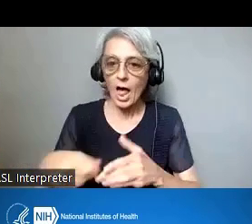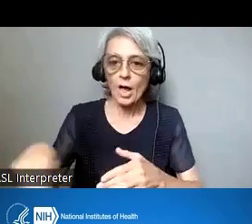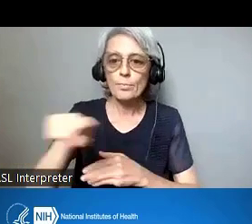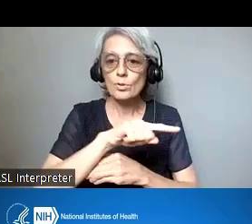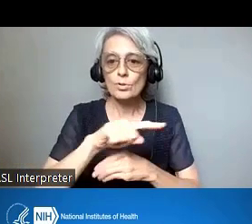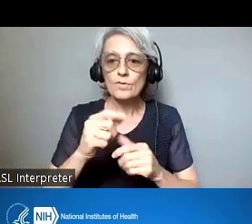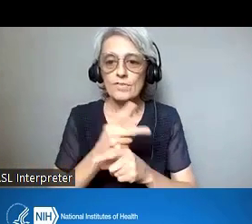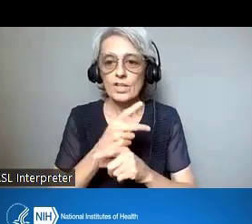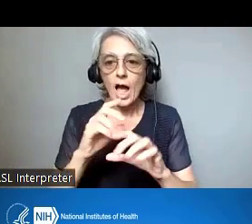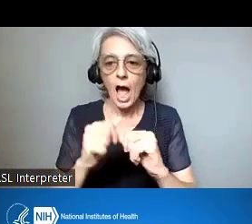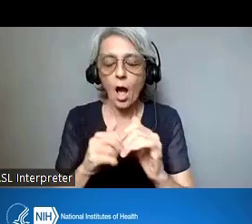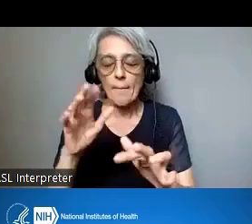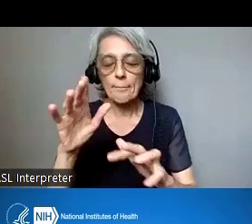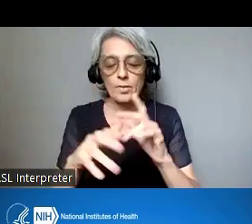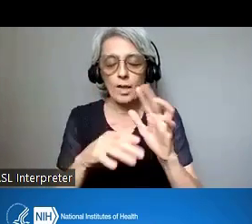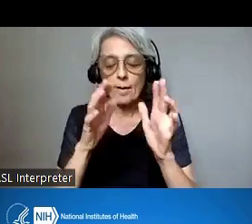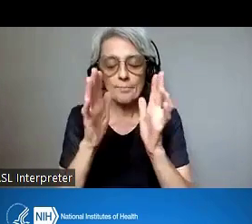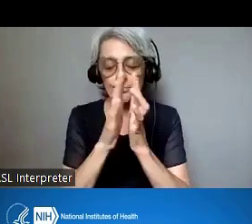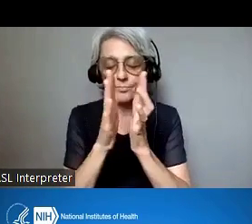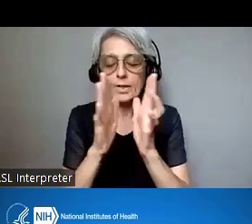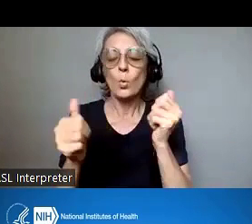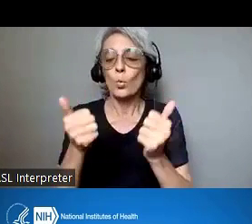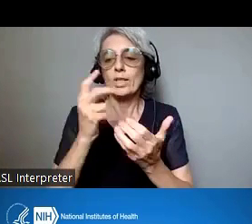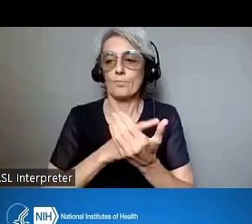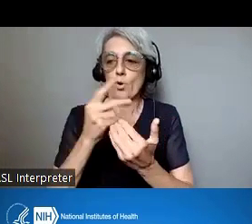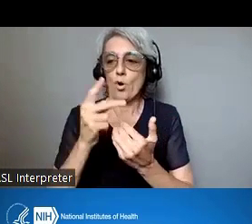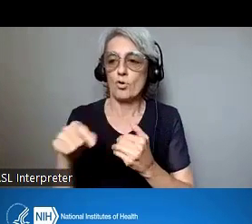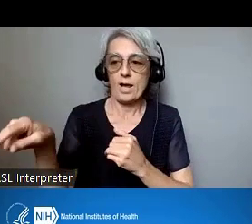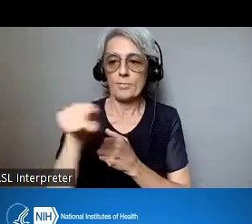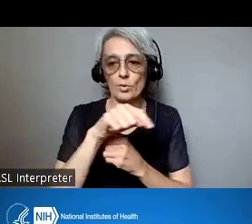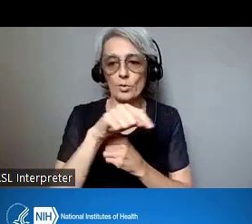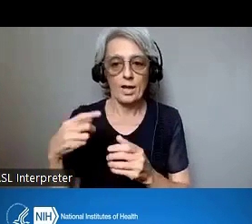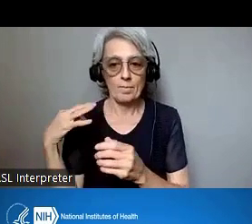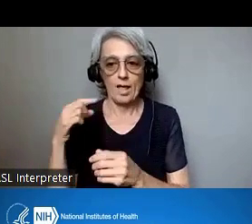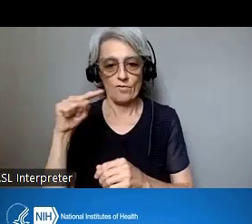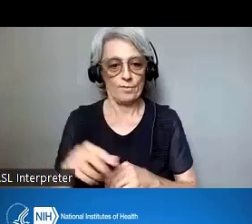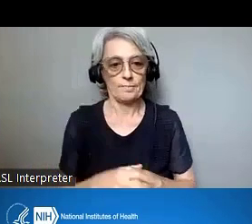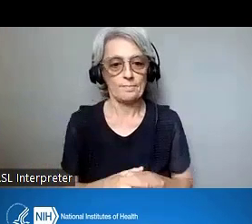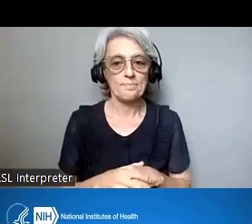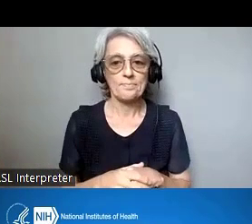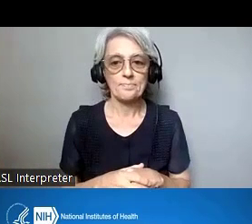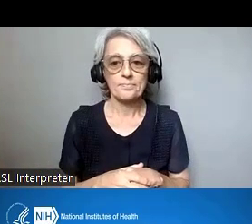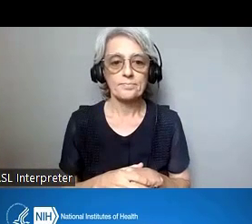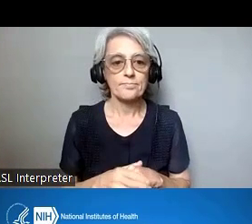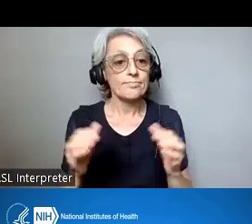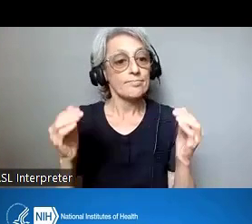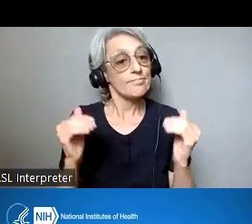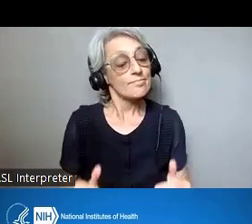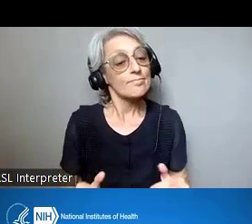which program you qualify for. Similarly for AREA,